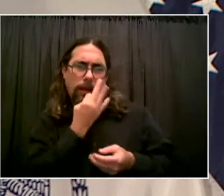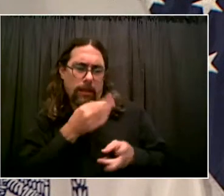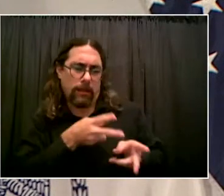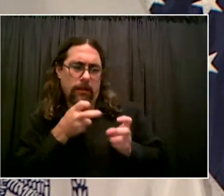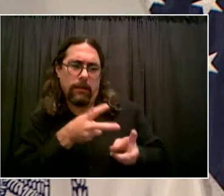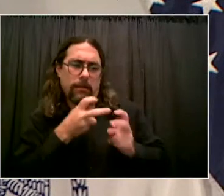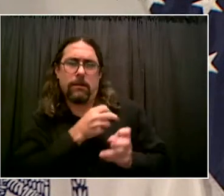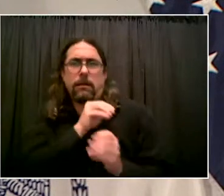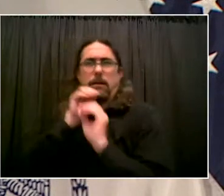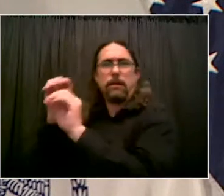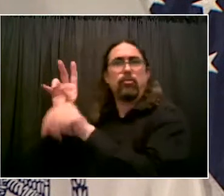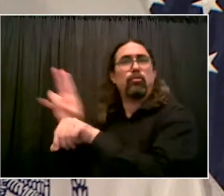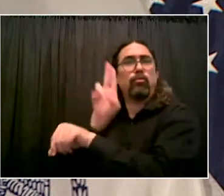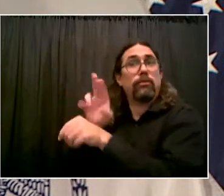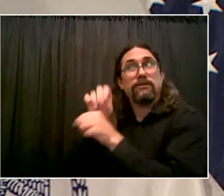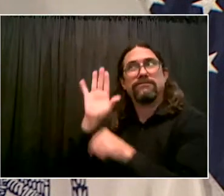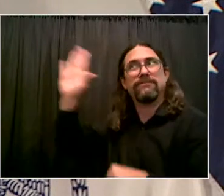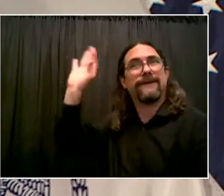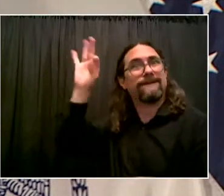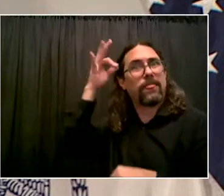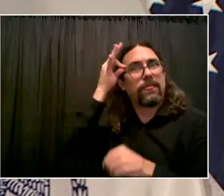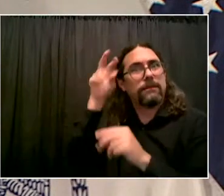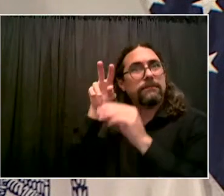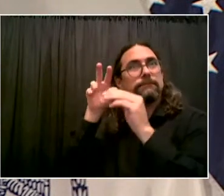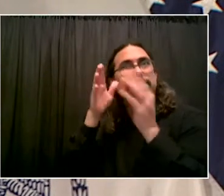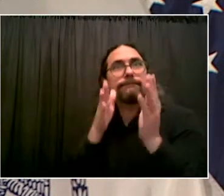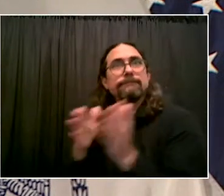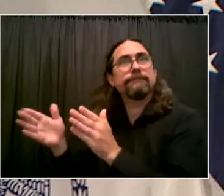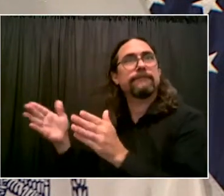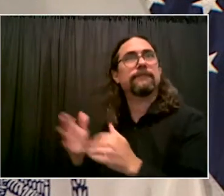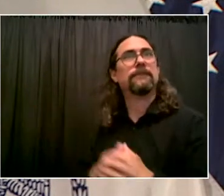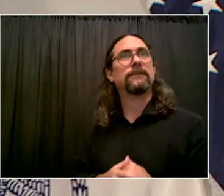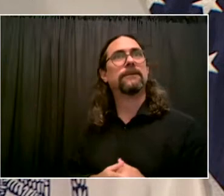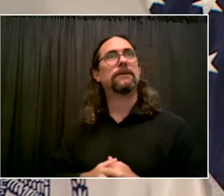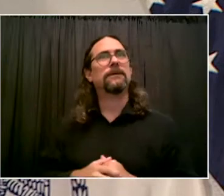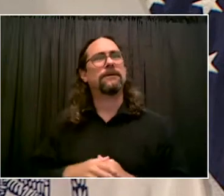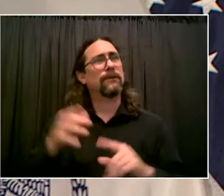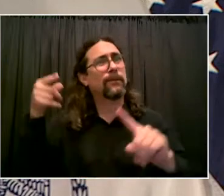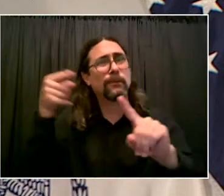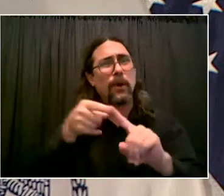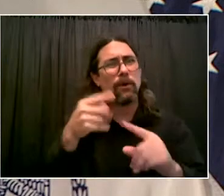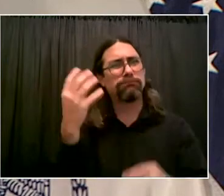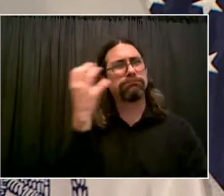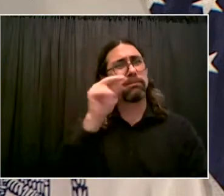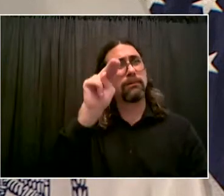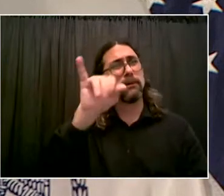MANAGEMET N STYSEMH ERE IN NEW YORK CITY AND TALK TO WEIGHS ABOUT WE'VE USED FUNDING TO BEEF